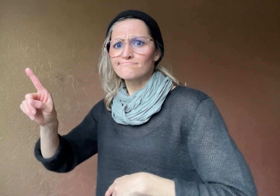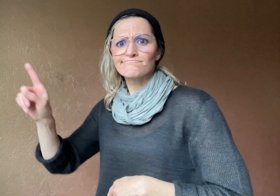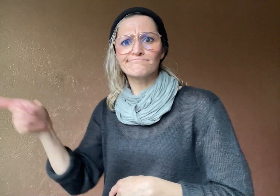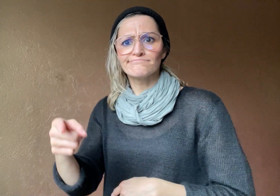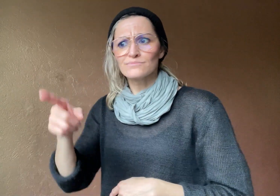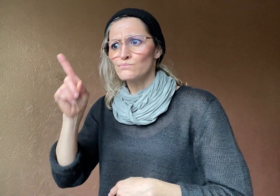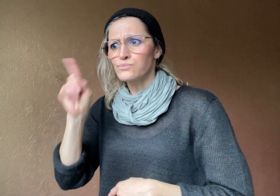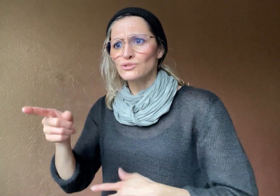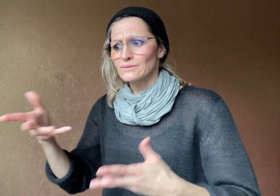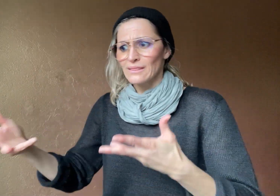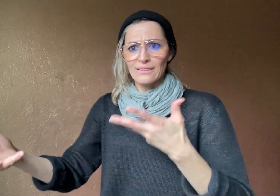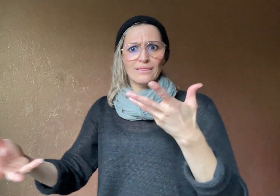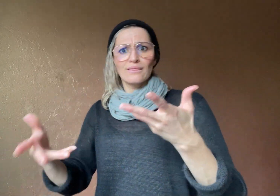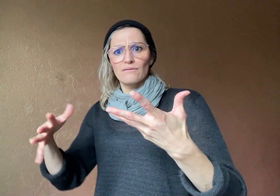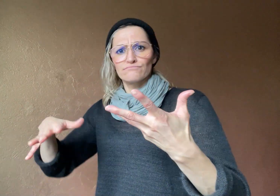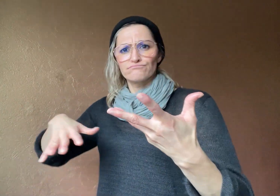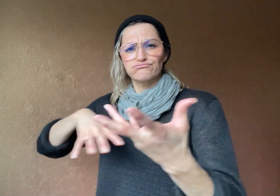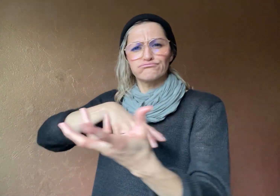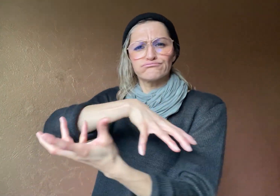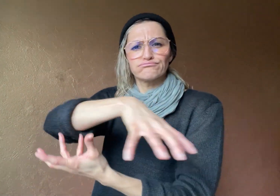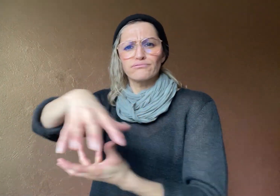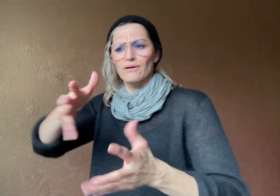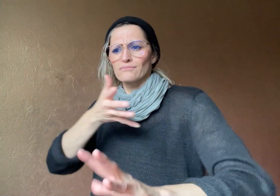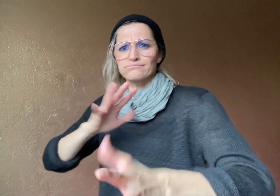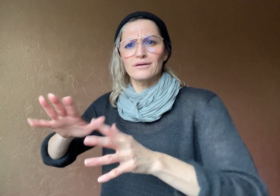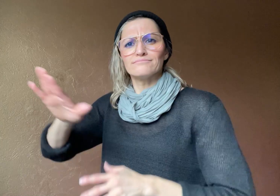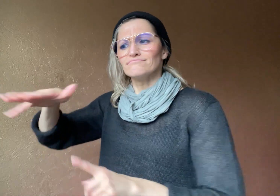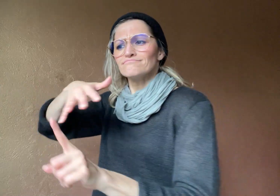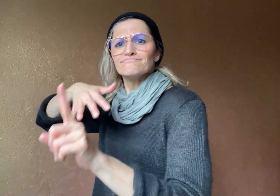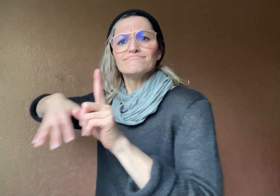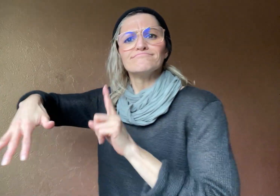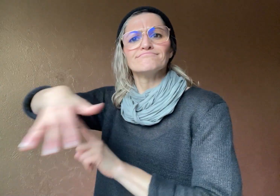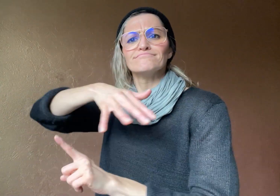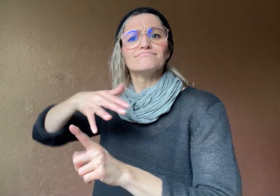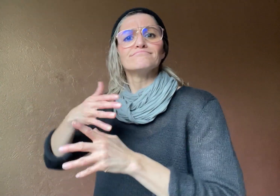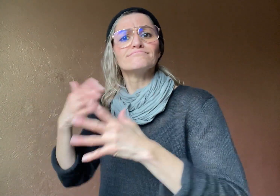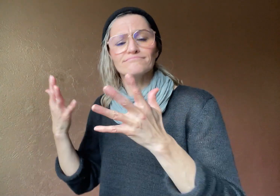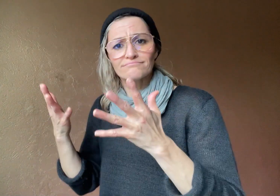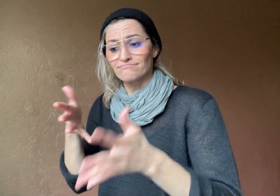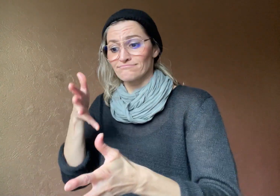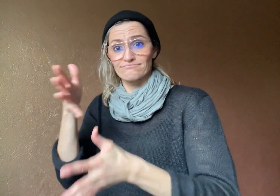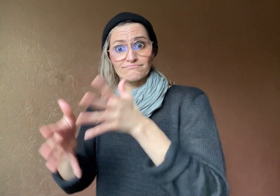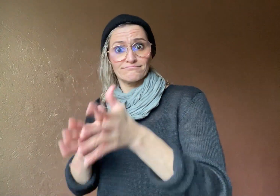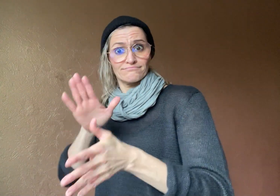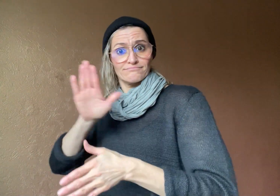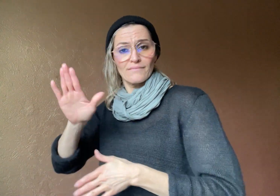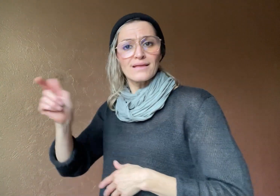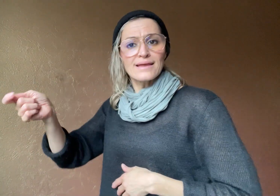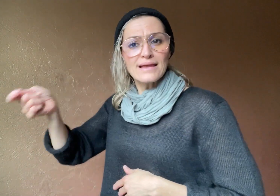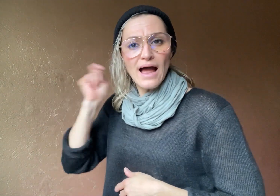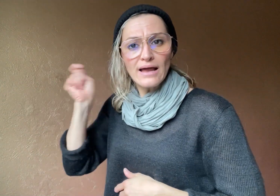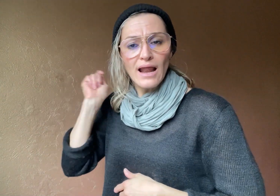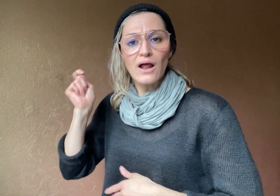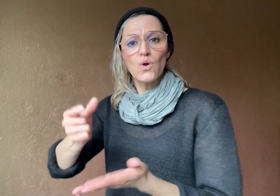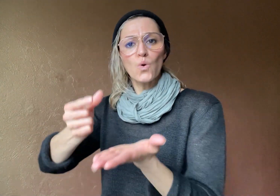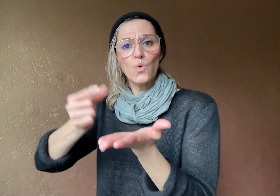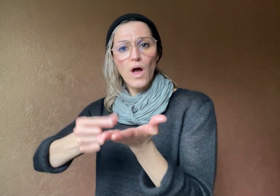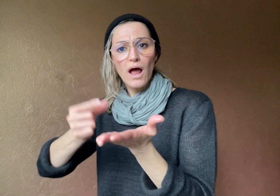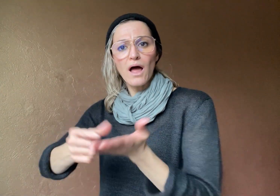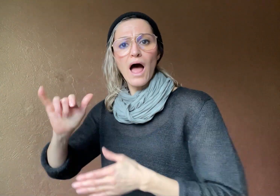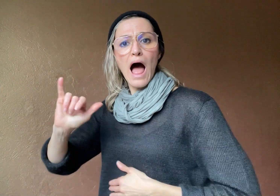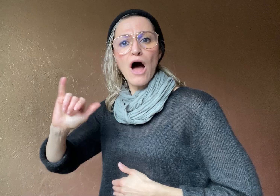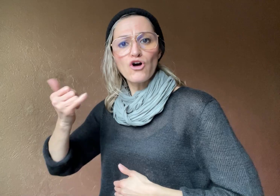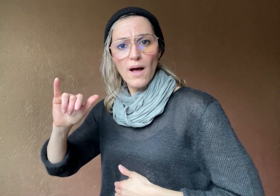Deaf people were forced to use a mix of locally used signs,